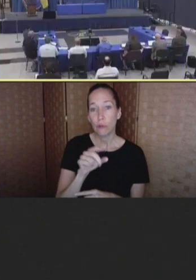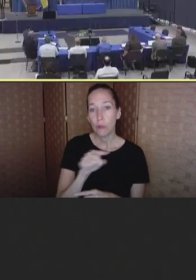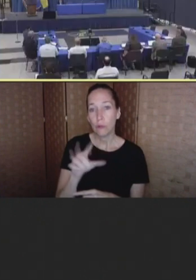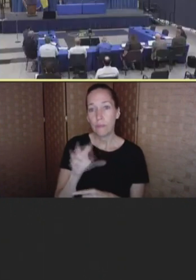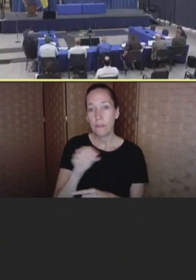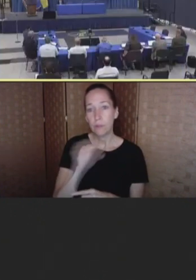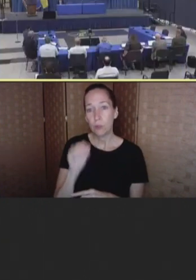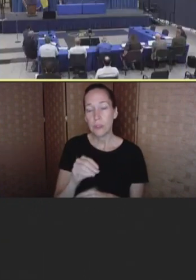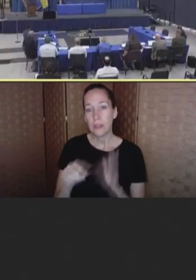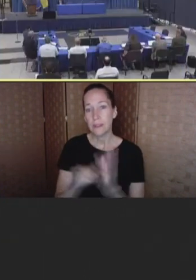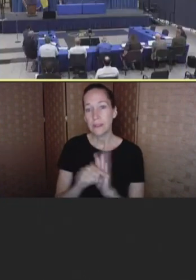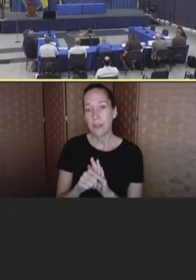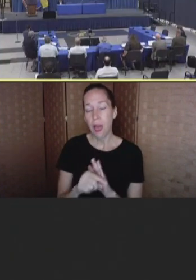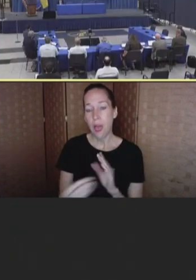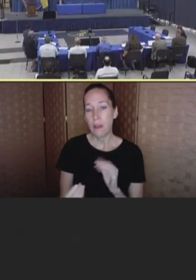or other symptoms.